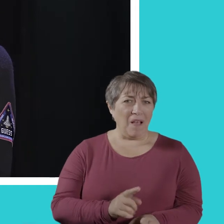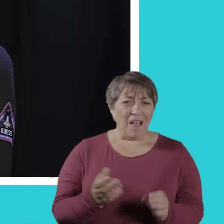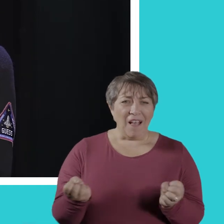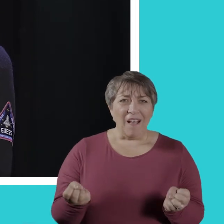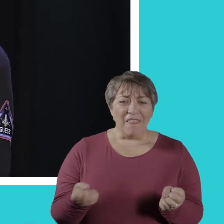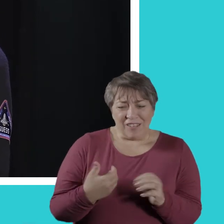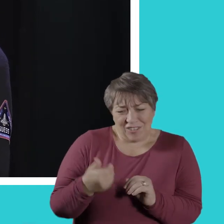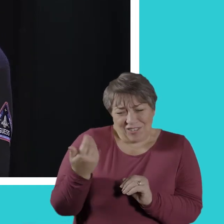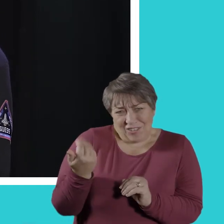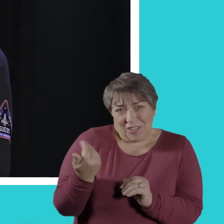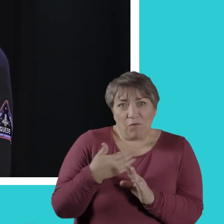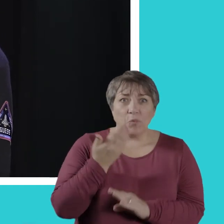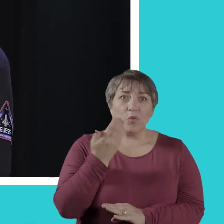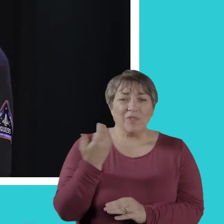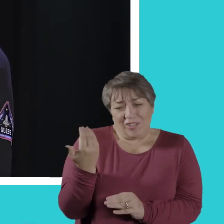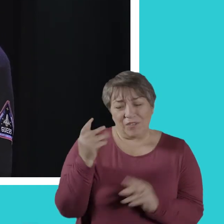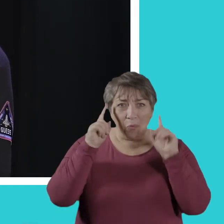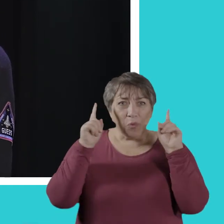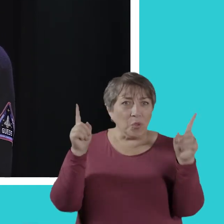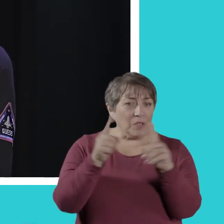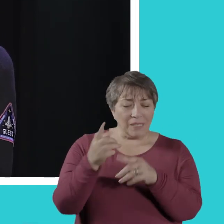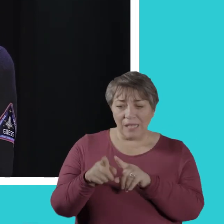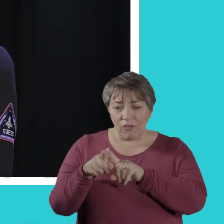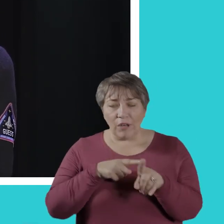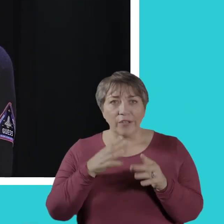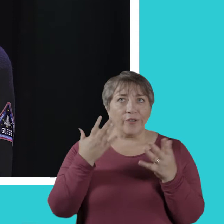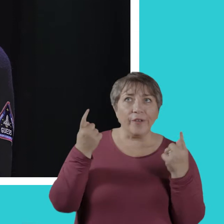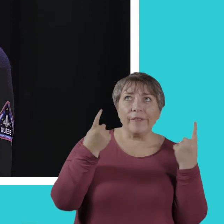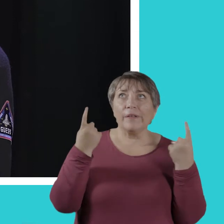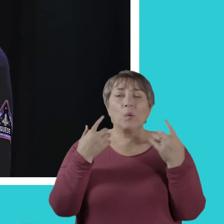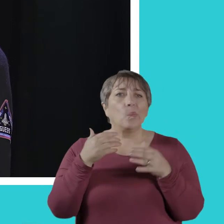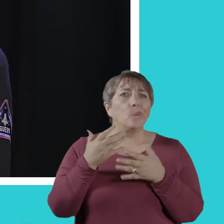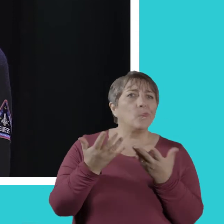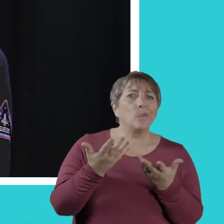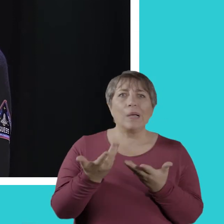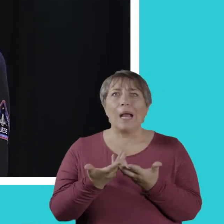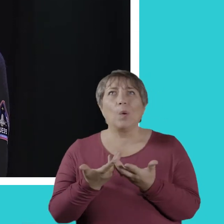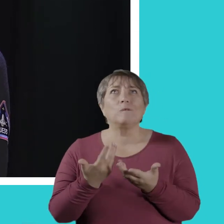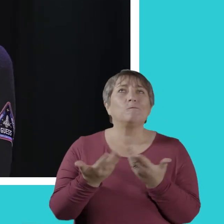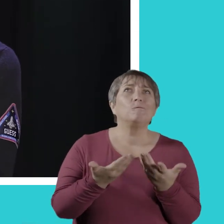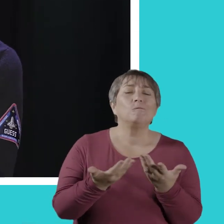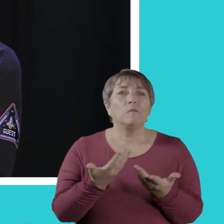some of them are still going through puberty a bit they're still getting used to themselves and remember school is character building so they're still finding who they are